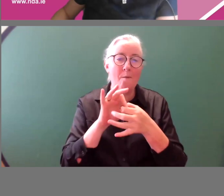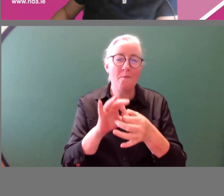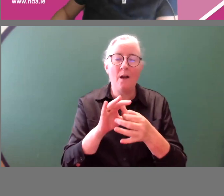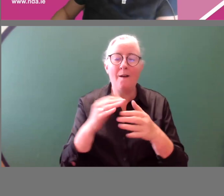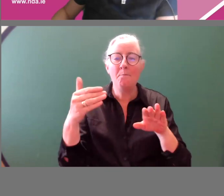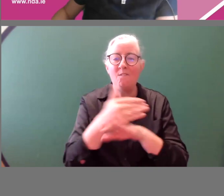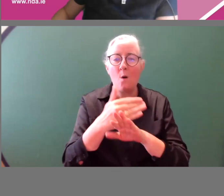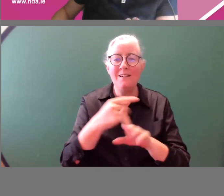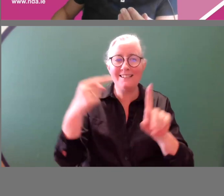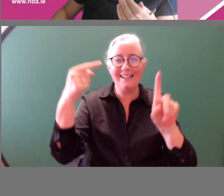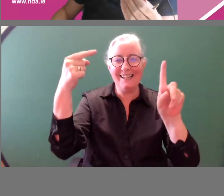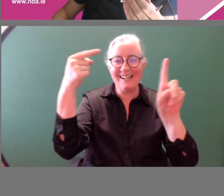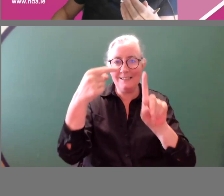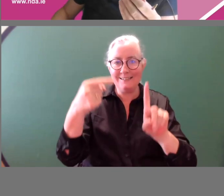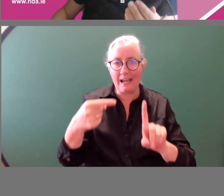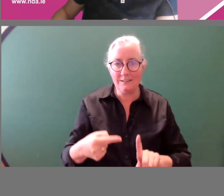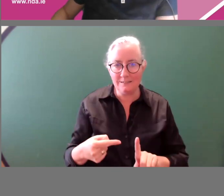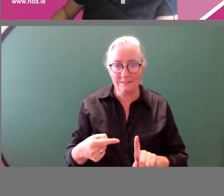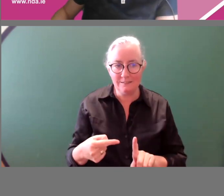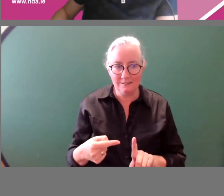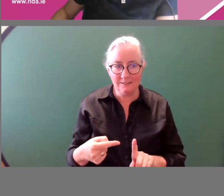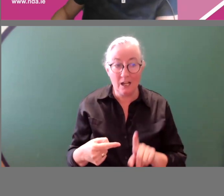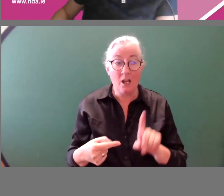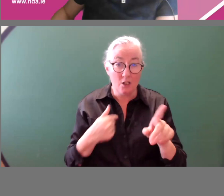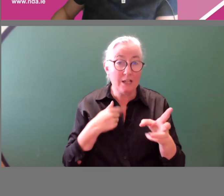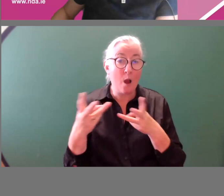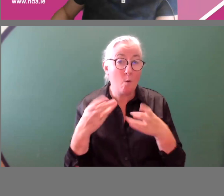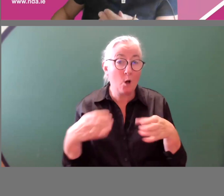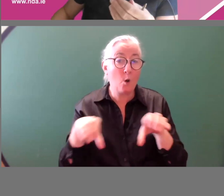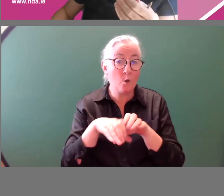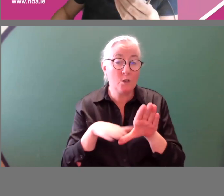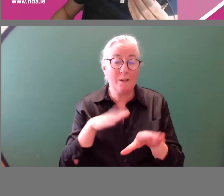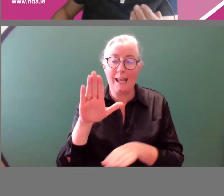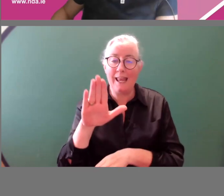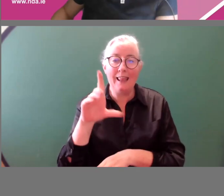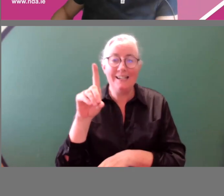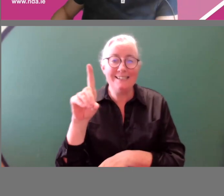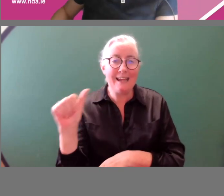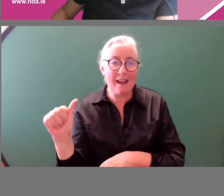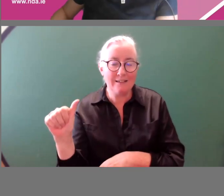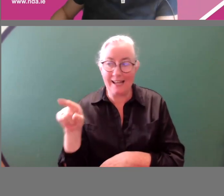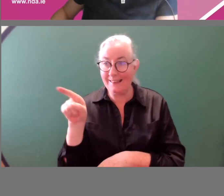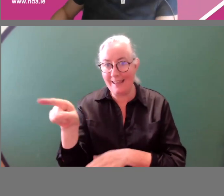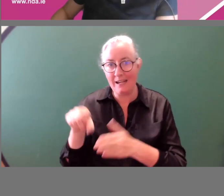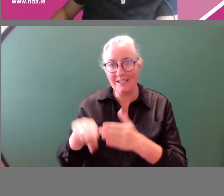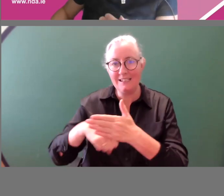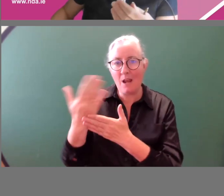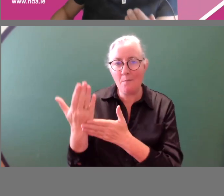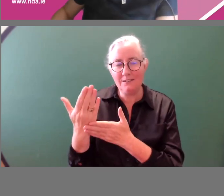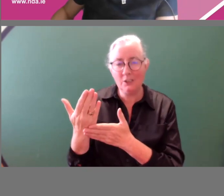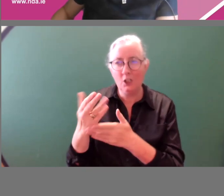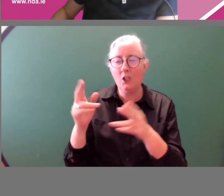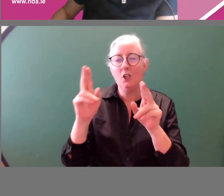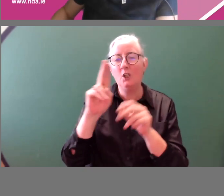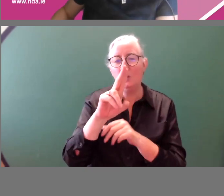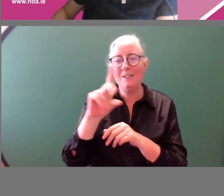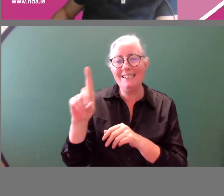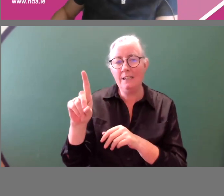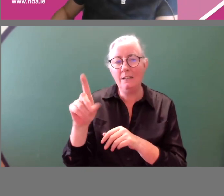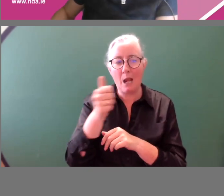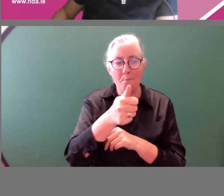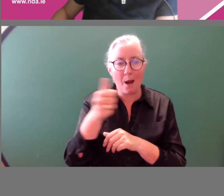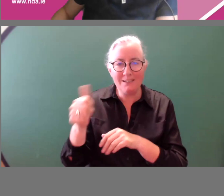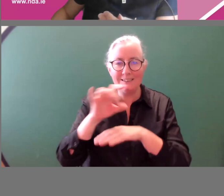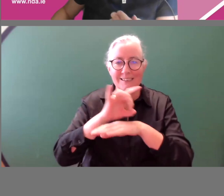building council and I work closely with the LDA, they developed some UD apartment types and that's